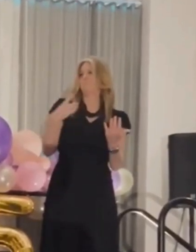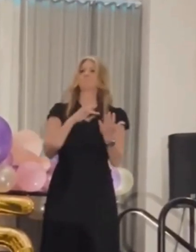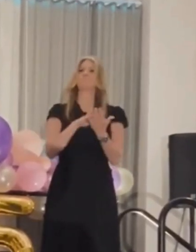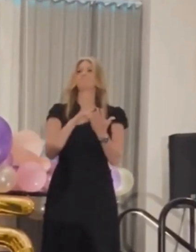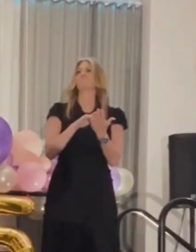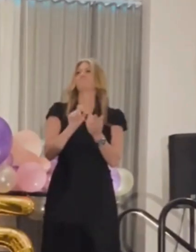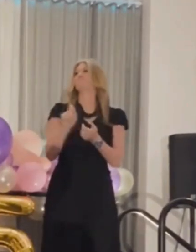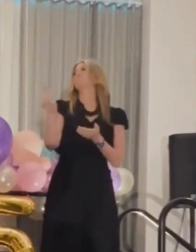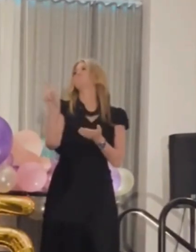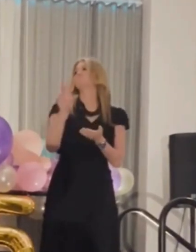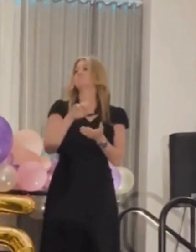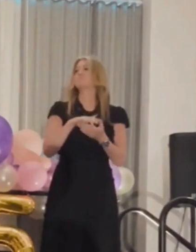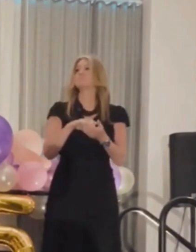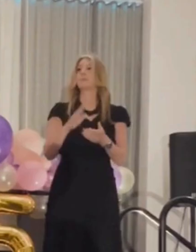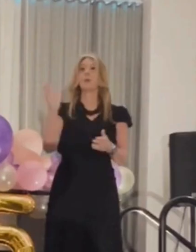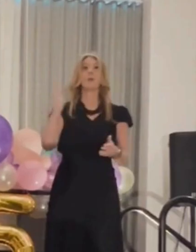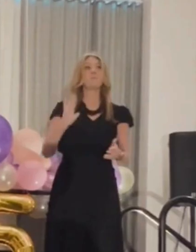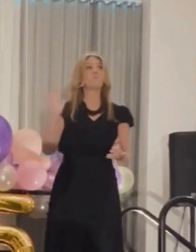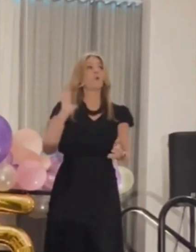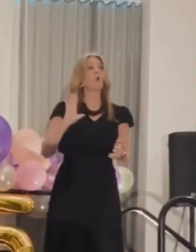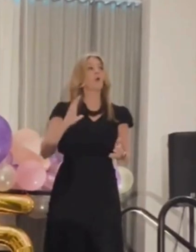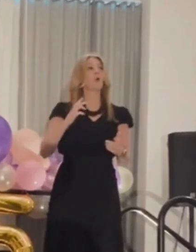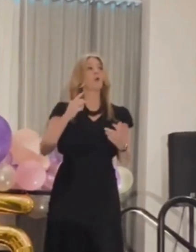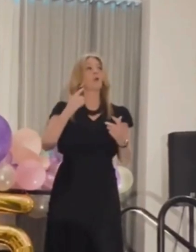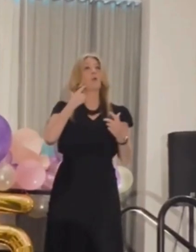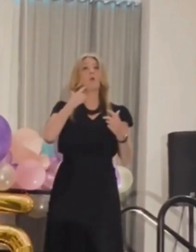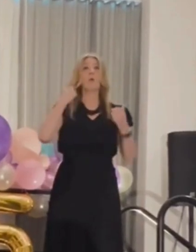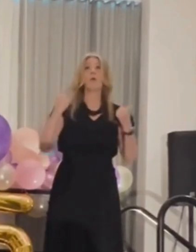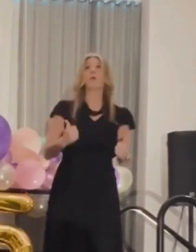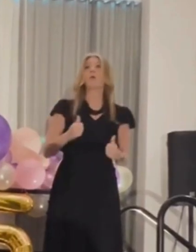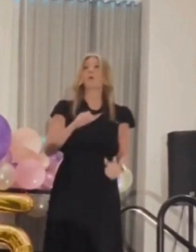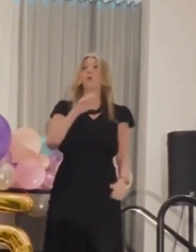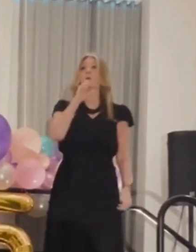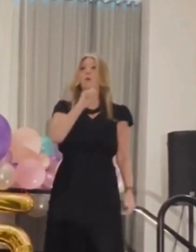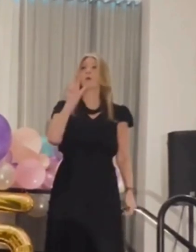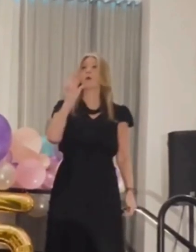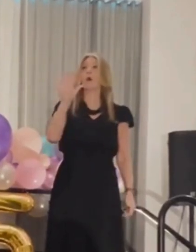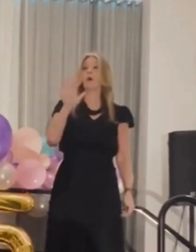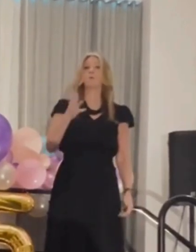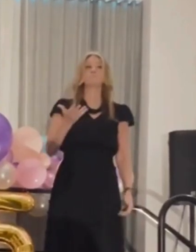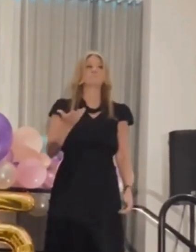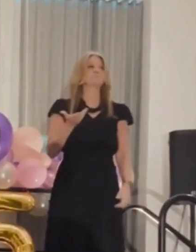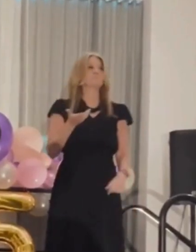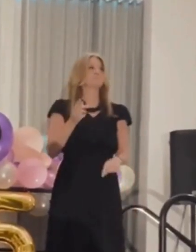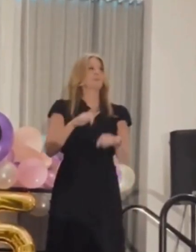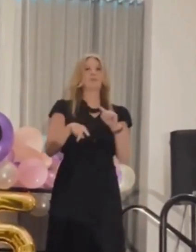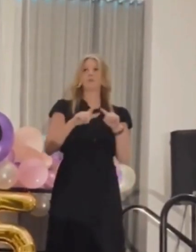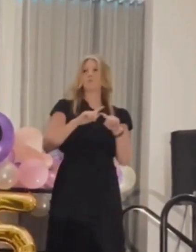But back when I lost my hearing at age 35 I couldn't order pizza anymore.